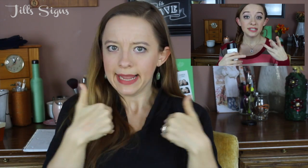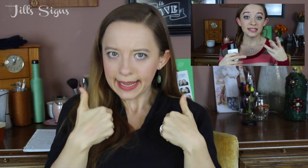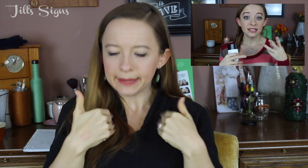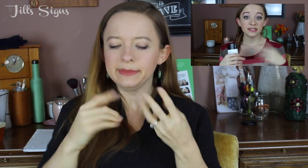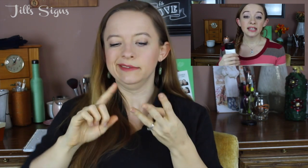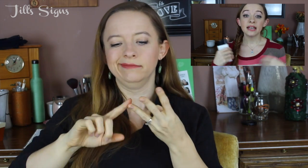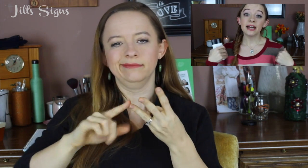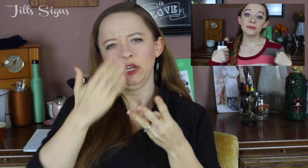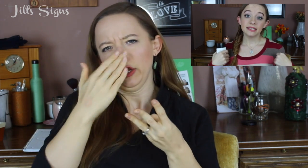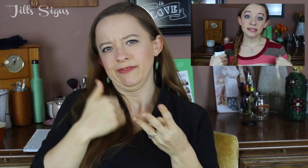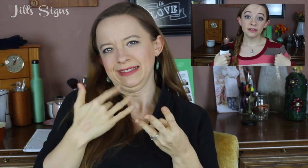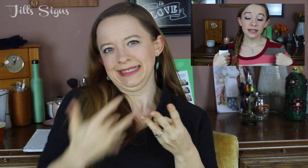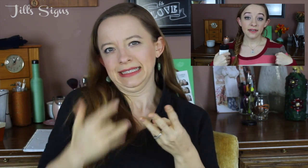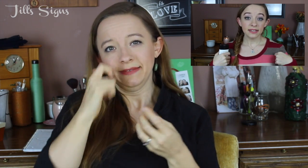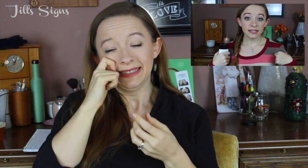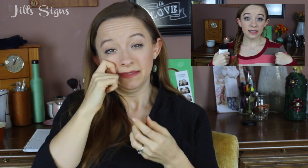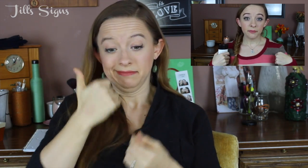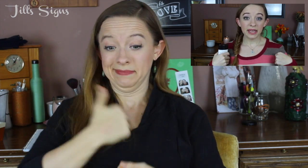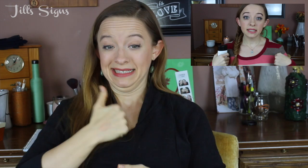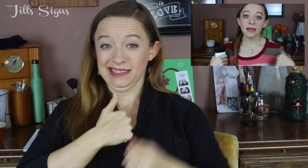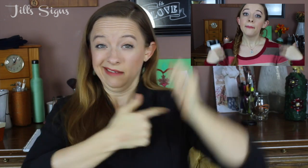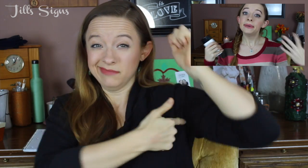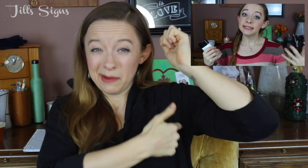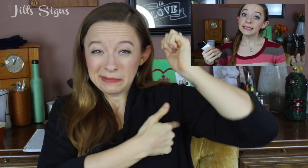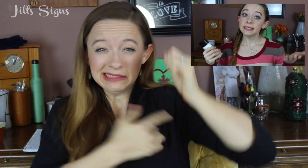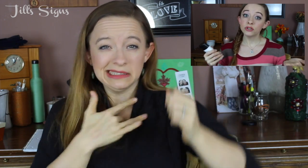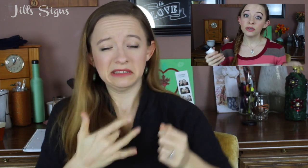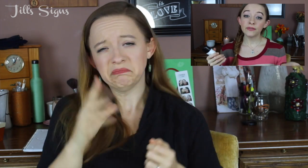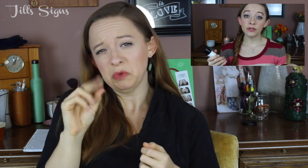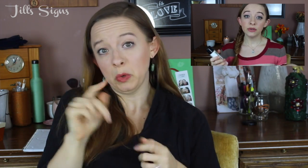good for sensitive skin. I don't necessarily have sensitive pits but it is good